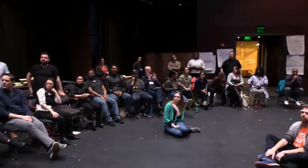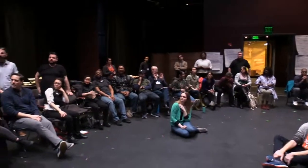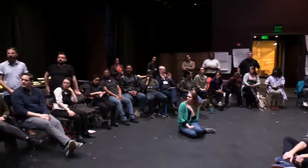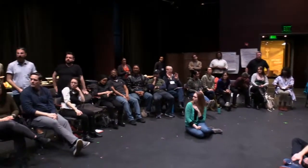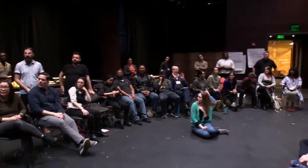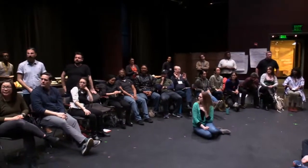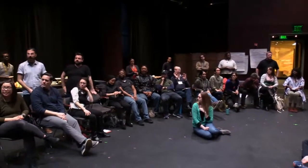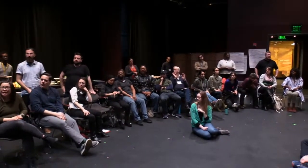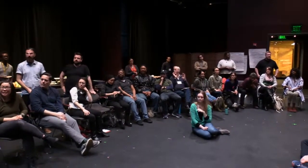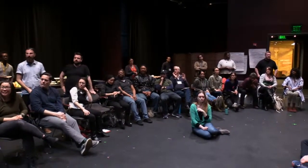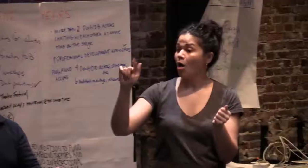Thank you everyone.